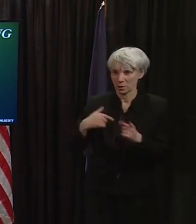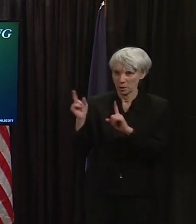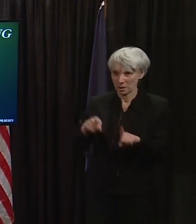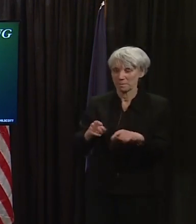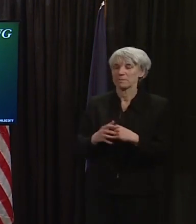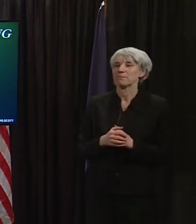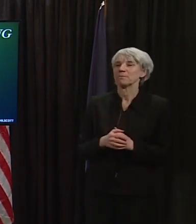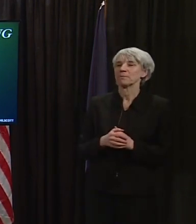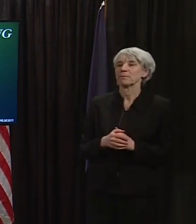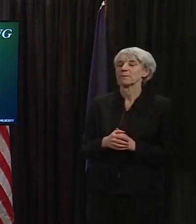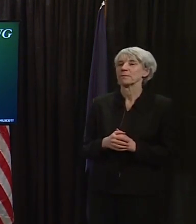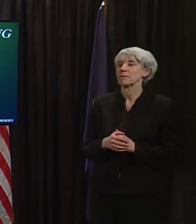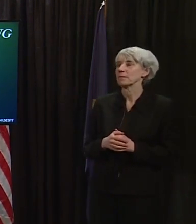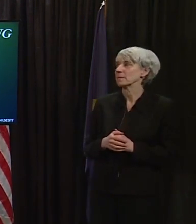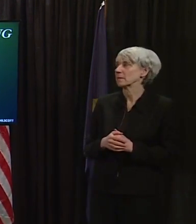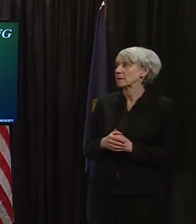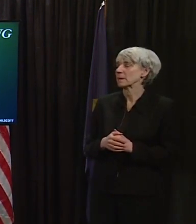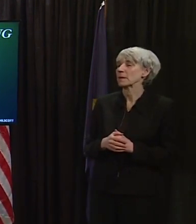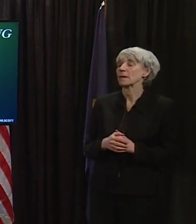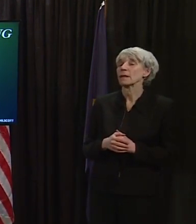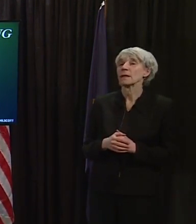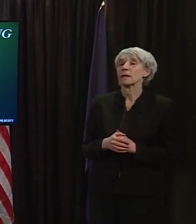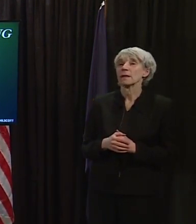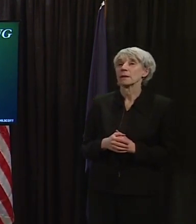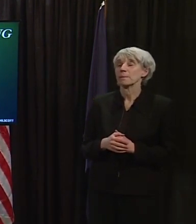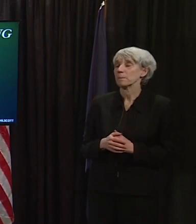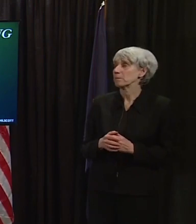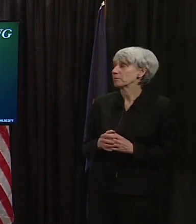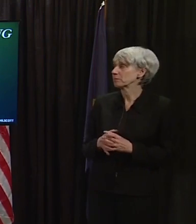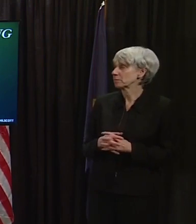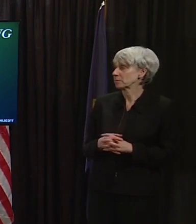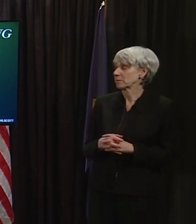as a warning. I did work last night and so you will experience what my